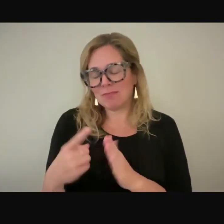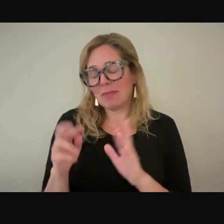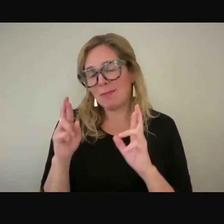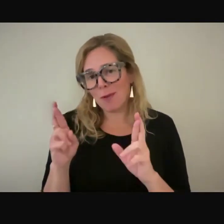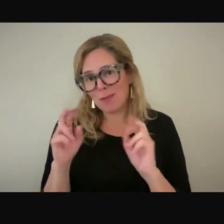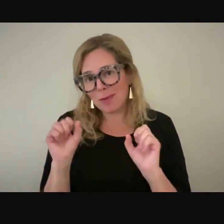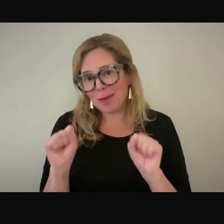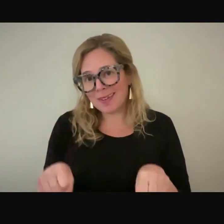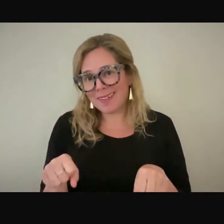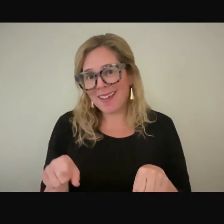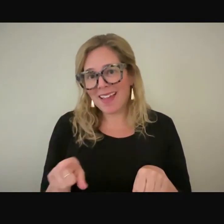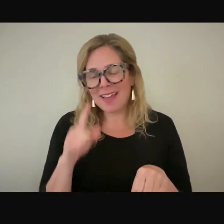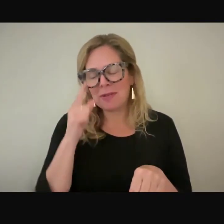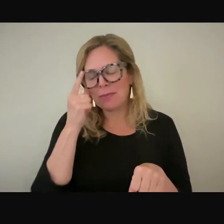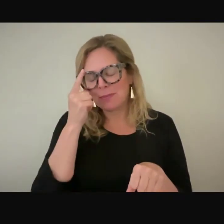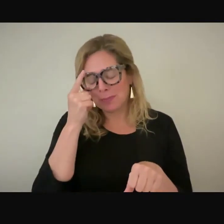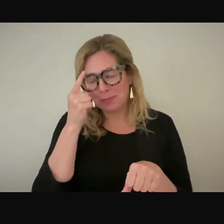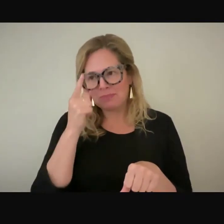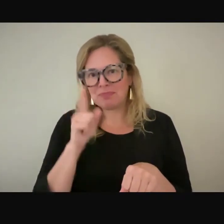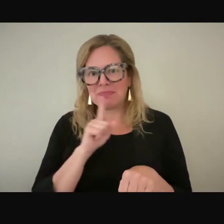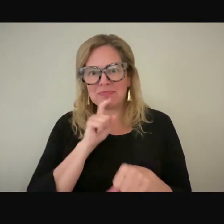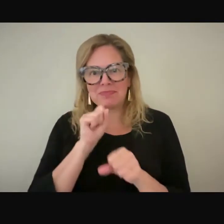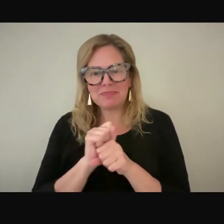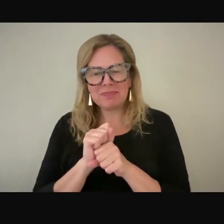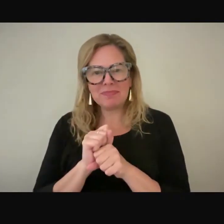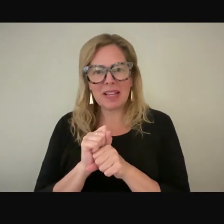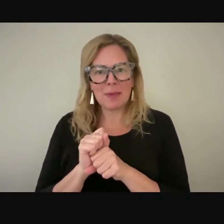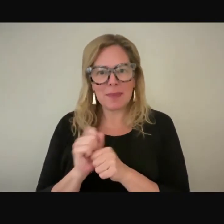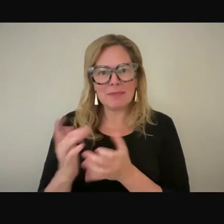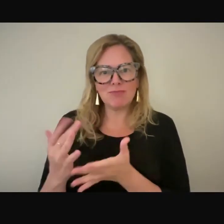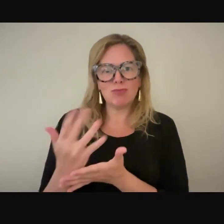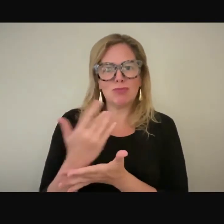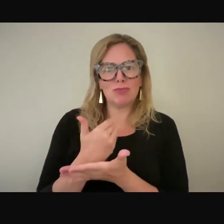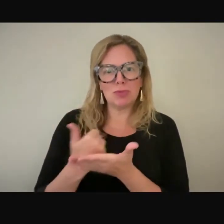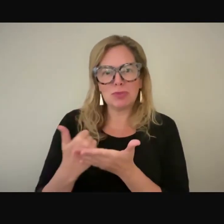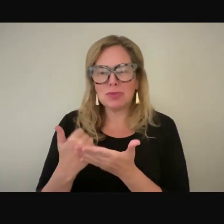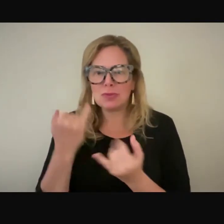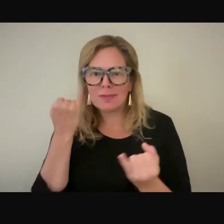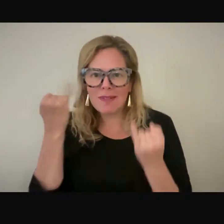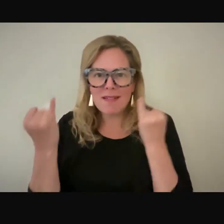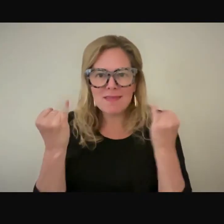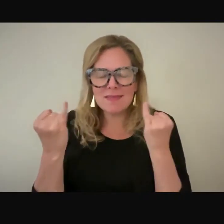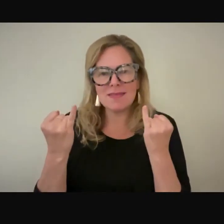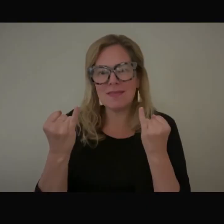and put together some ideas and best practice standards that will be useful for everybody.